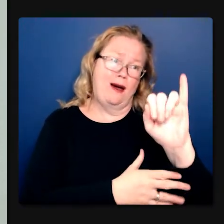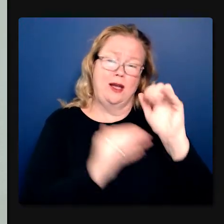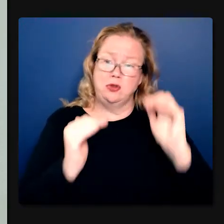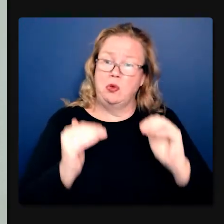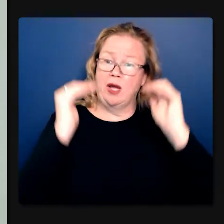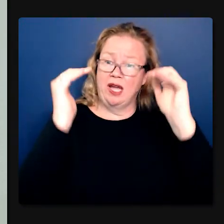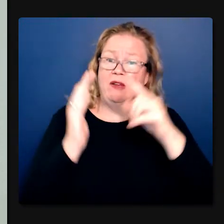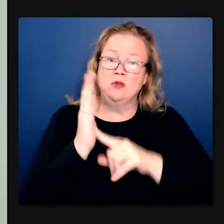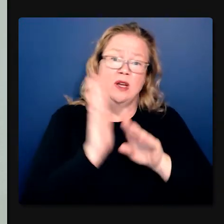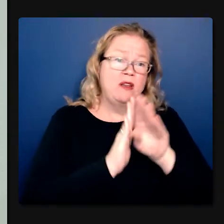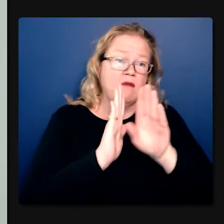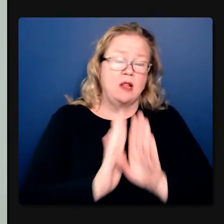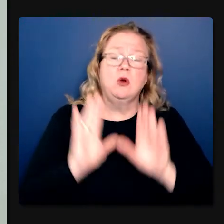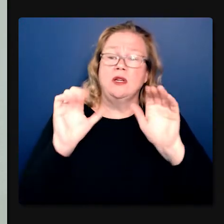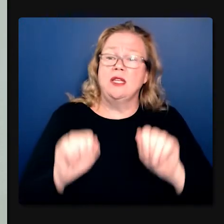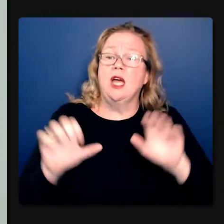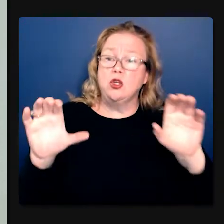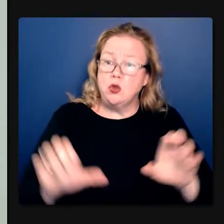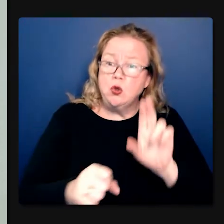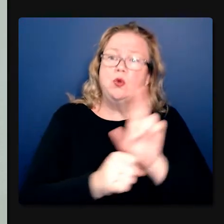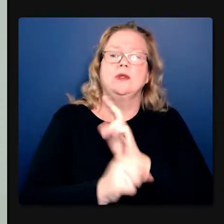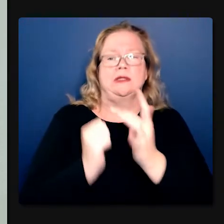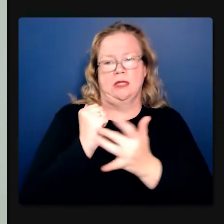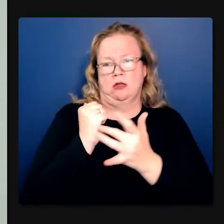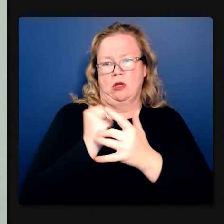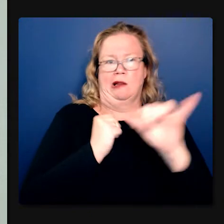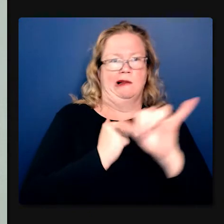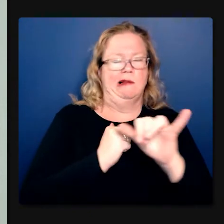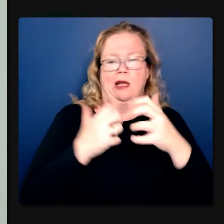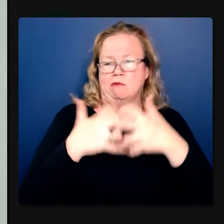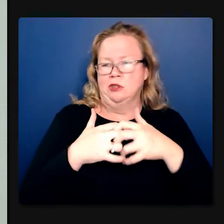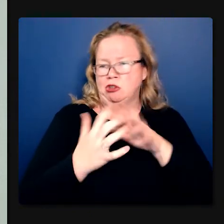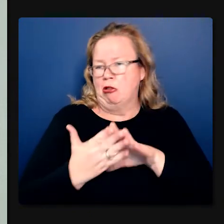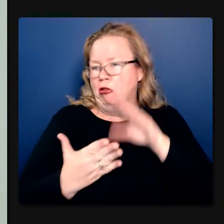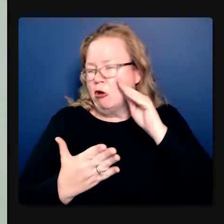to advance what developers can do using technology like machine learning,